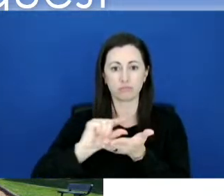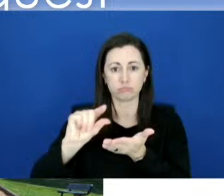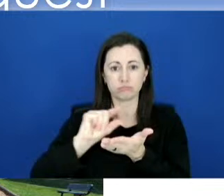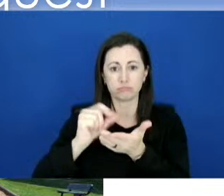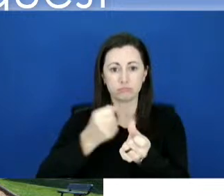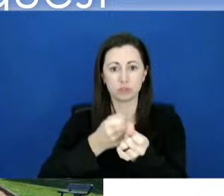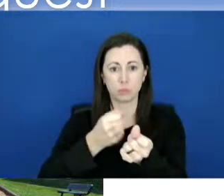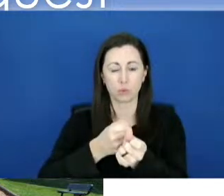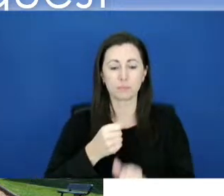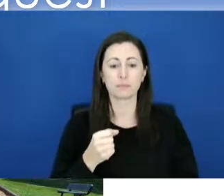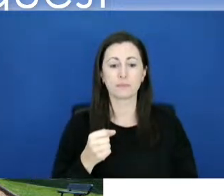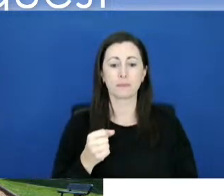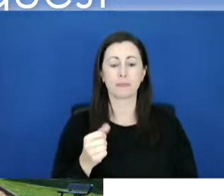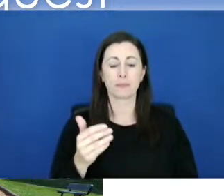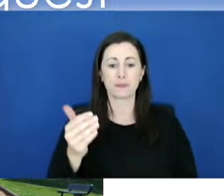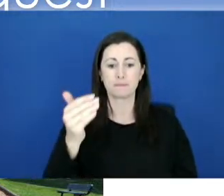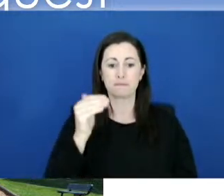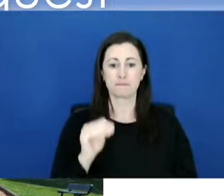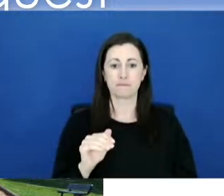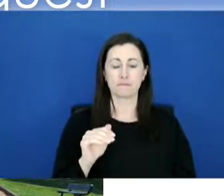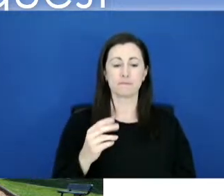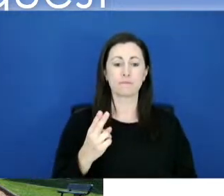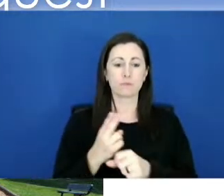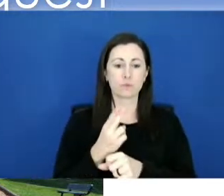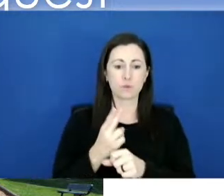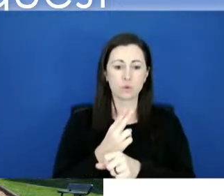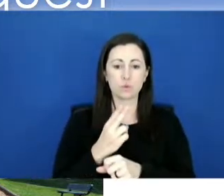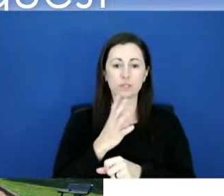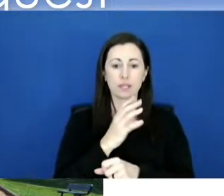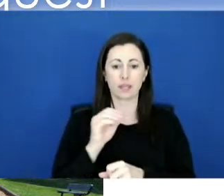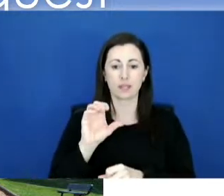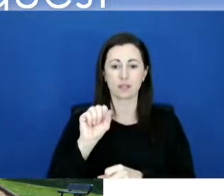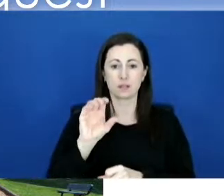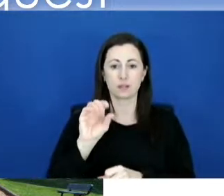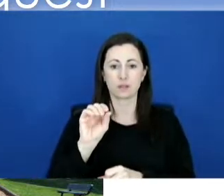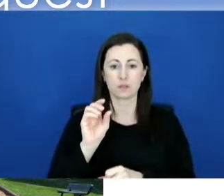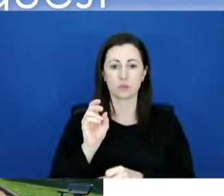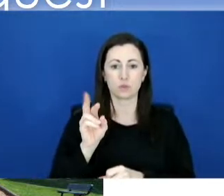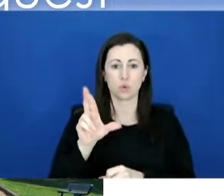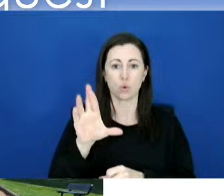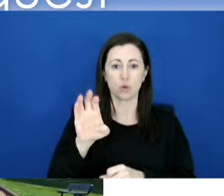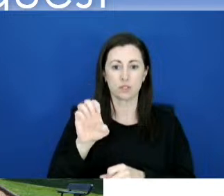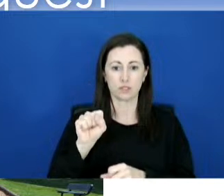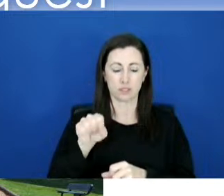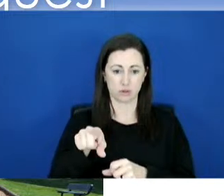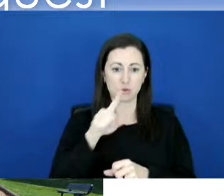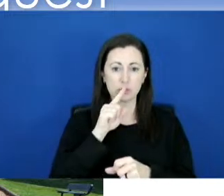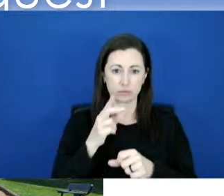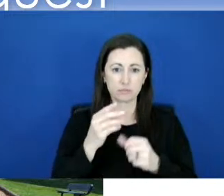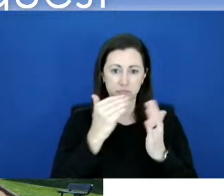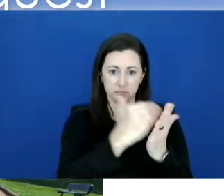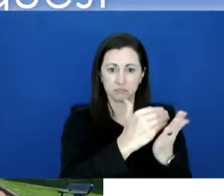$117,295 ANNUALLY FOR RENTAL SUBSIDY.